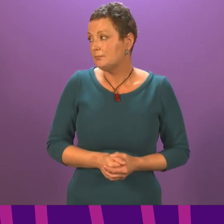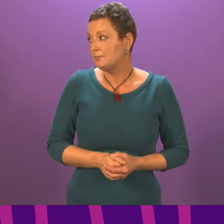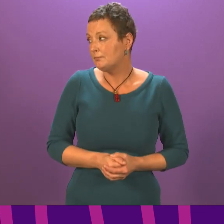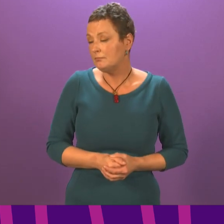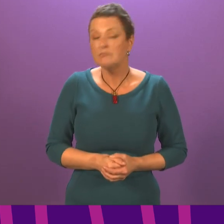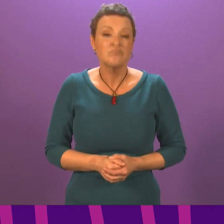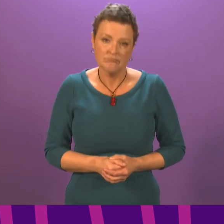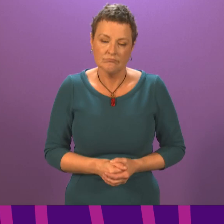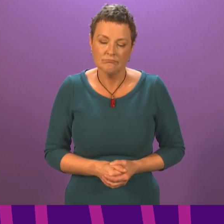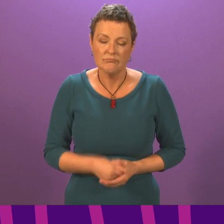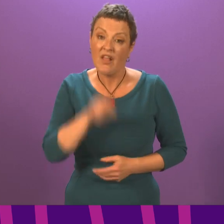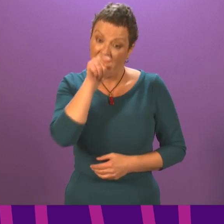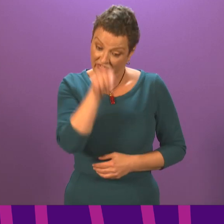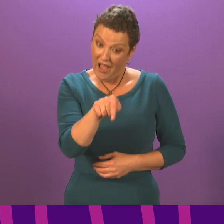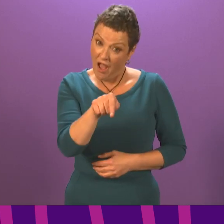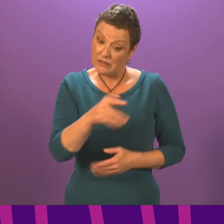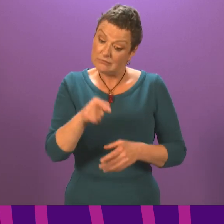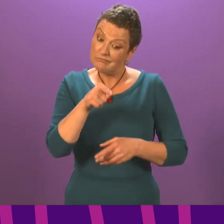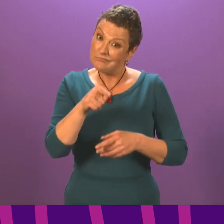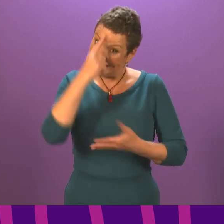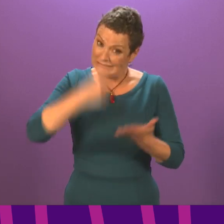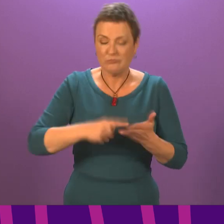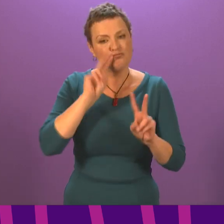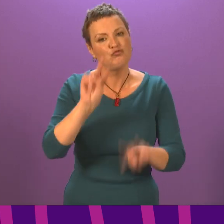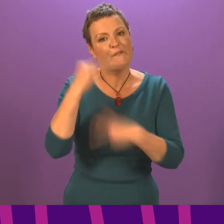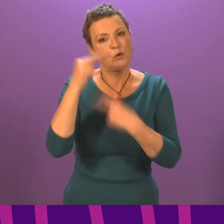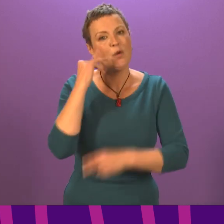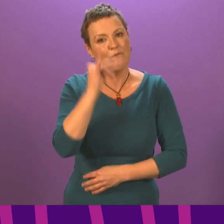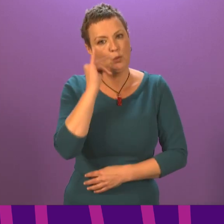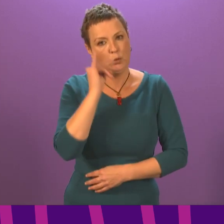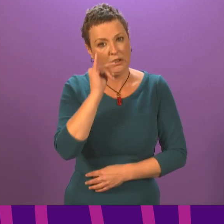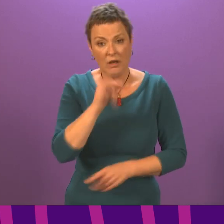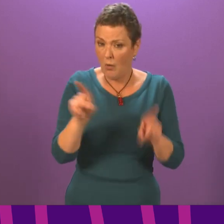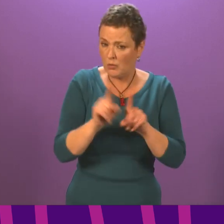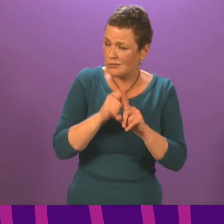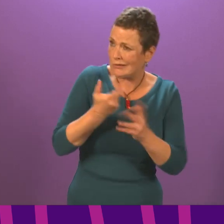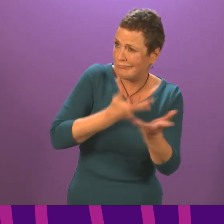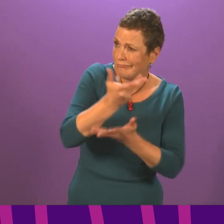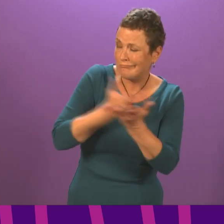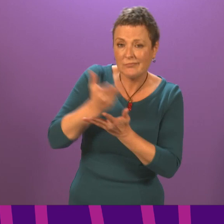views of local members and members of the local councils, but the clinical advice at